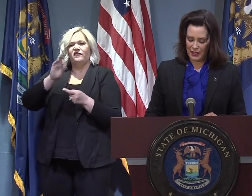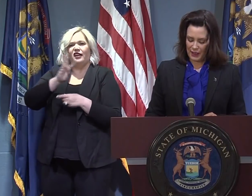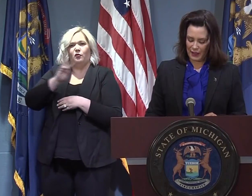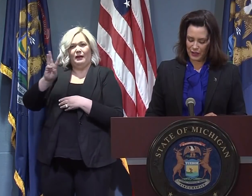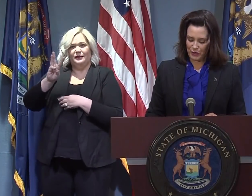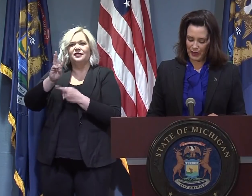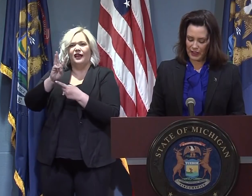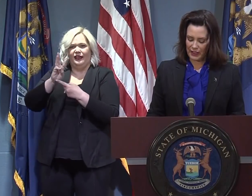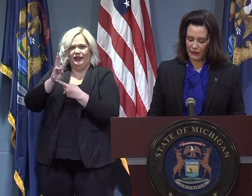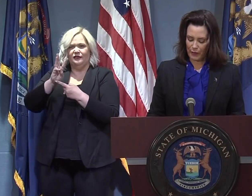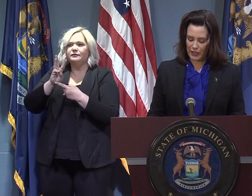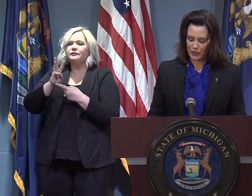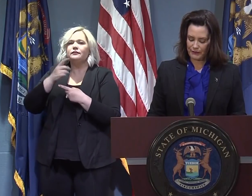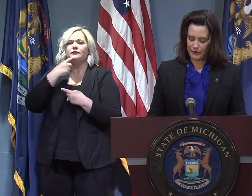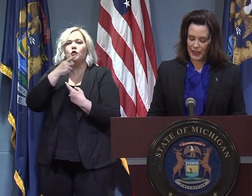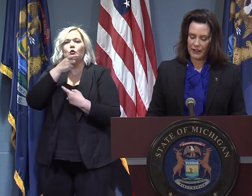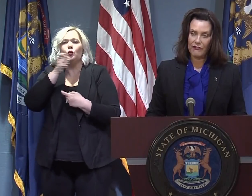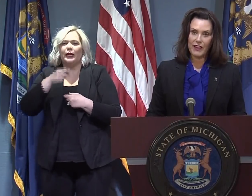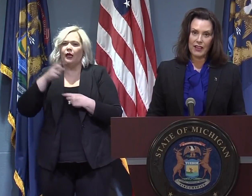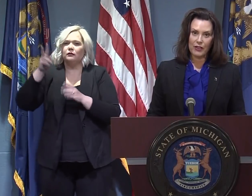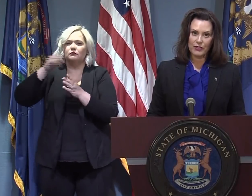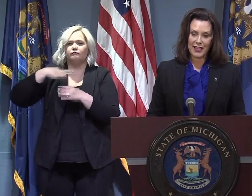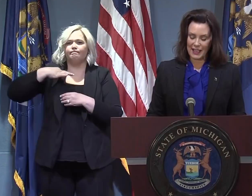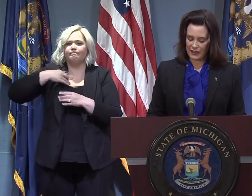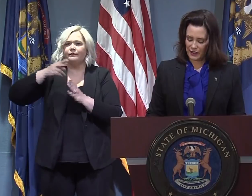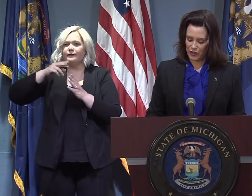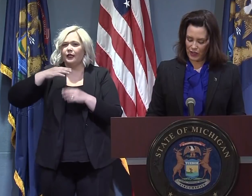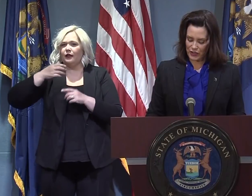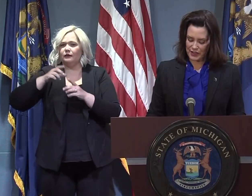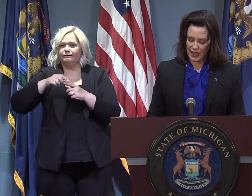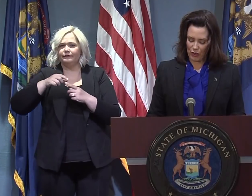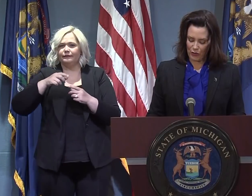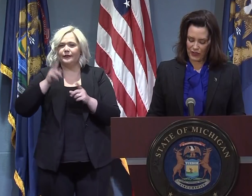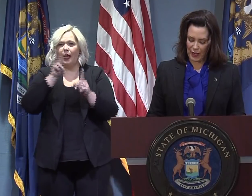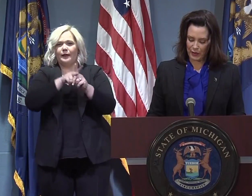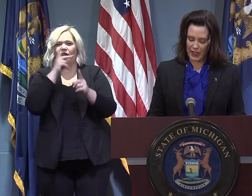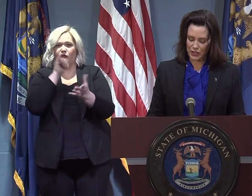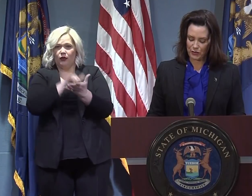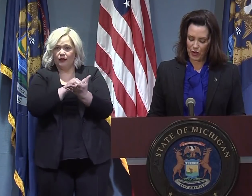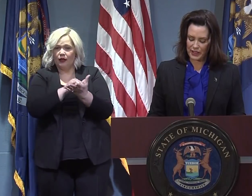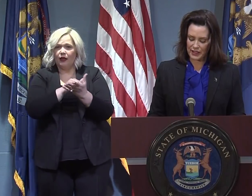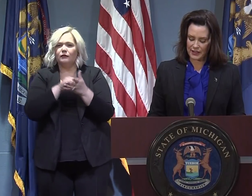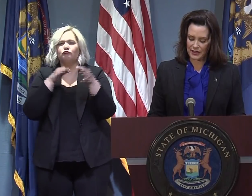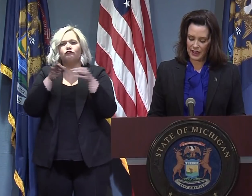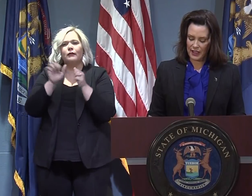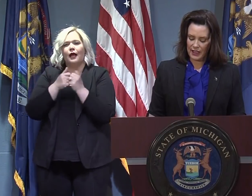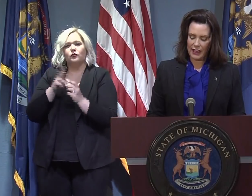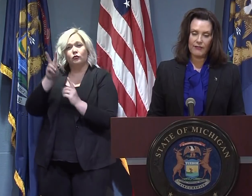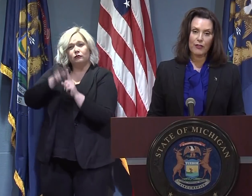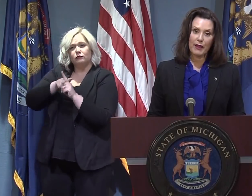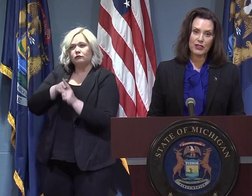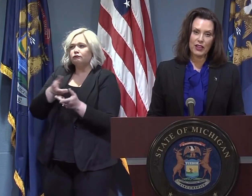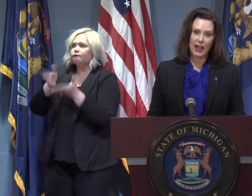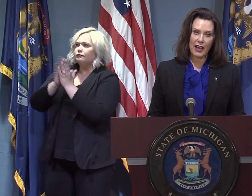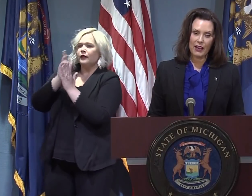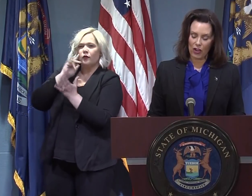ADMINISTRATION. THE WEBSITE INCLUDES KEY PPP ELLIGIBILITY INFORMATION, VIDEOS